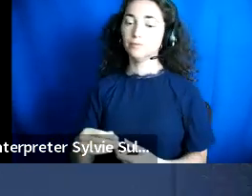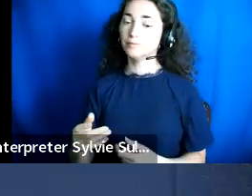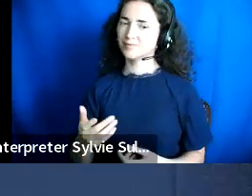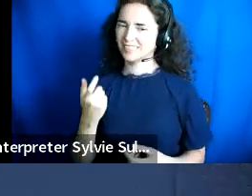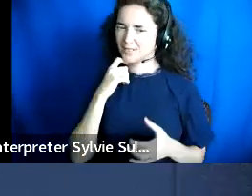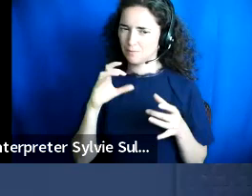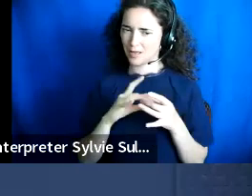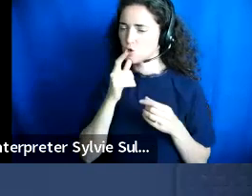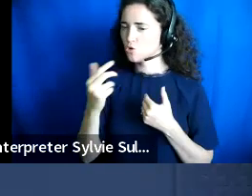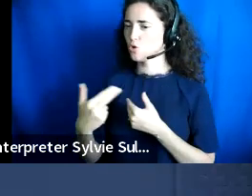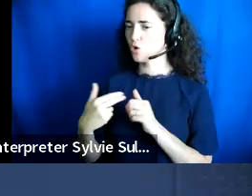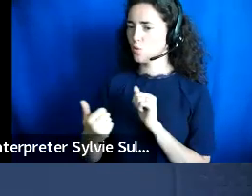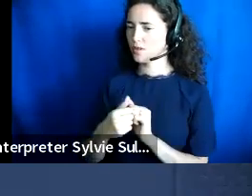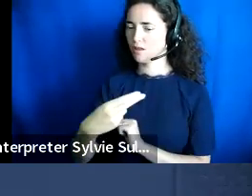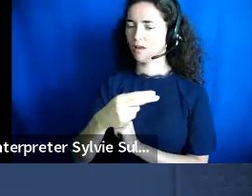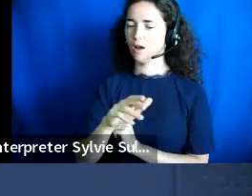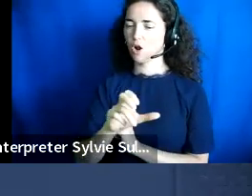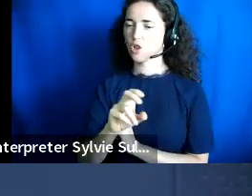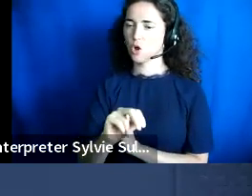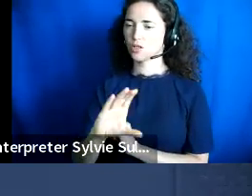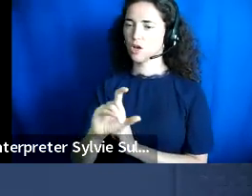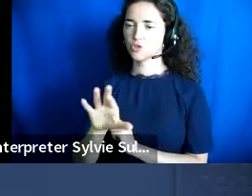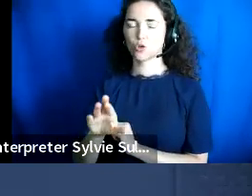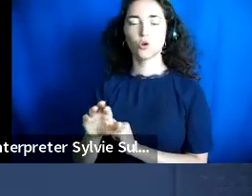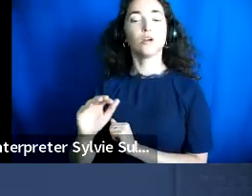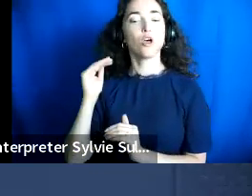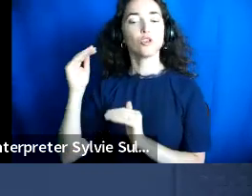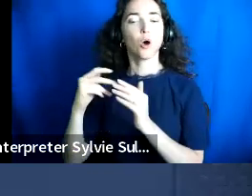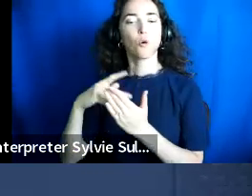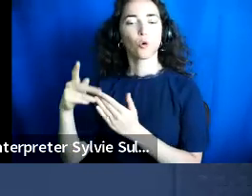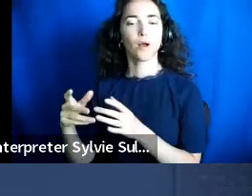I have Harlan cows and the second or adult program Coordinator and Nicole Day Sha.